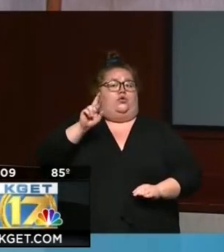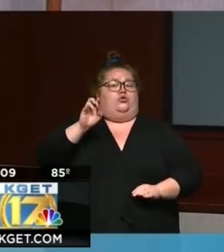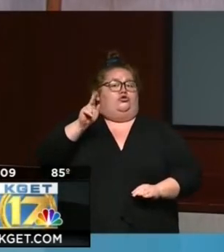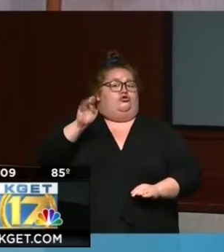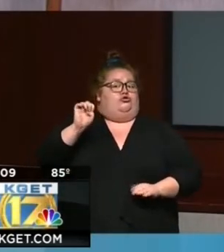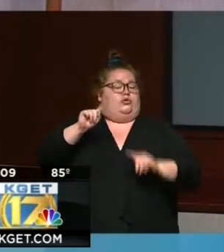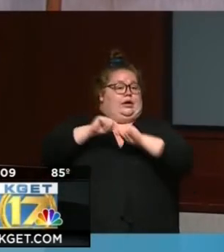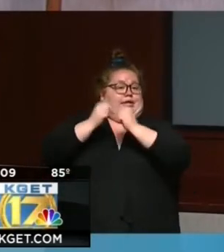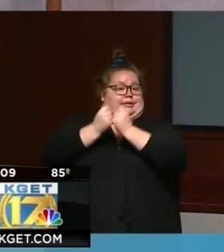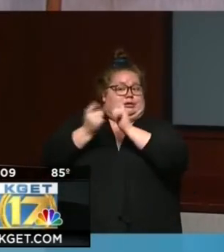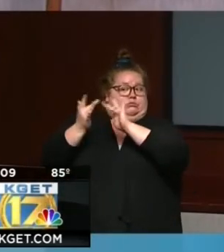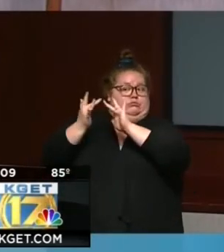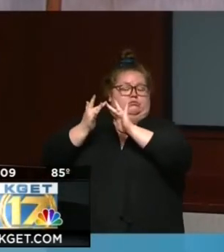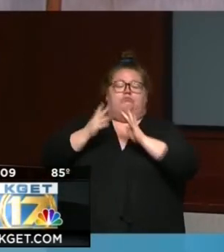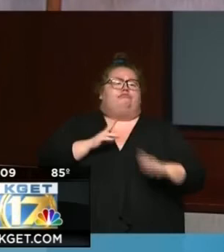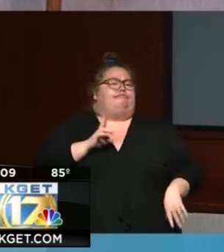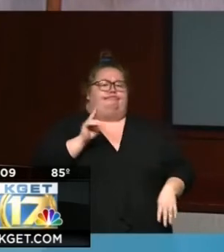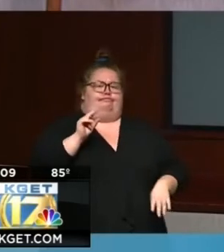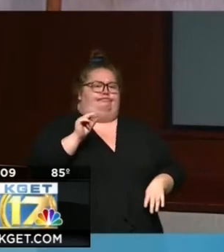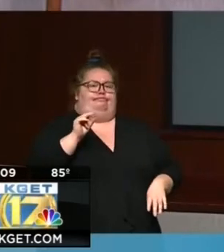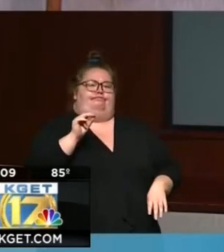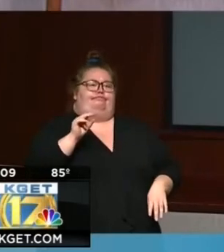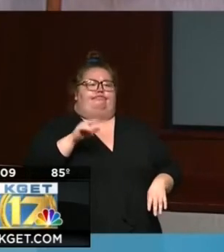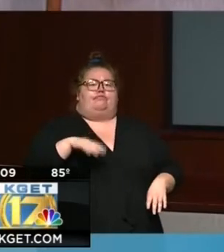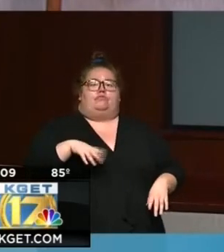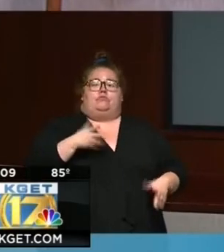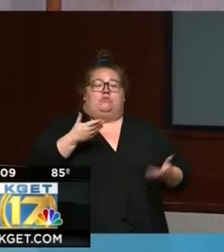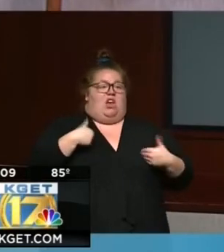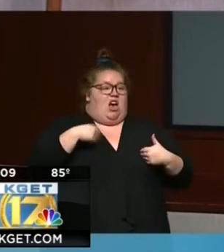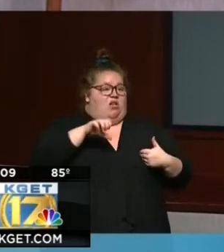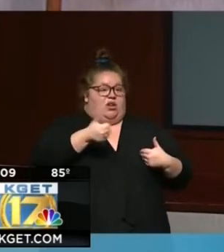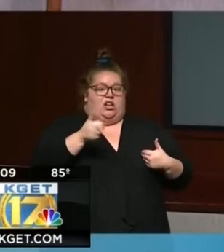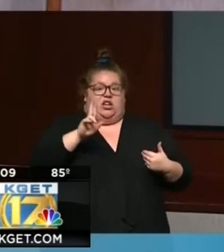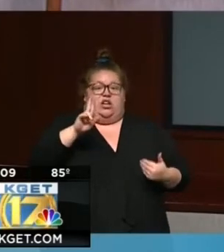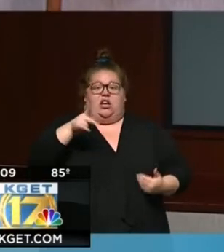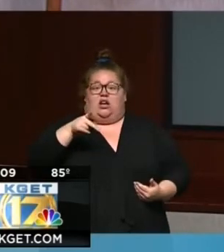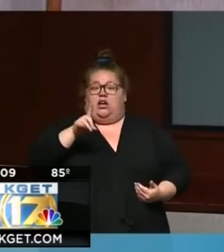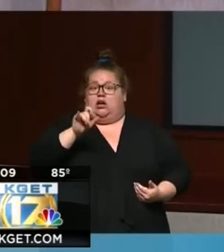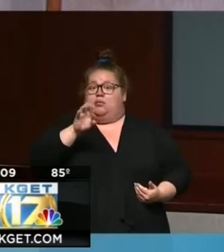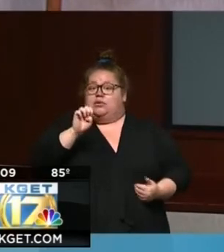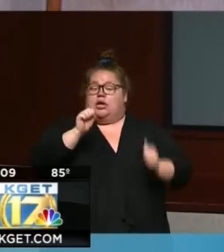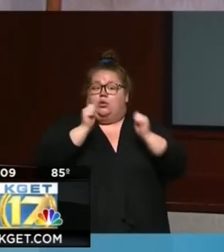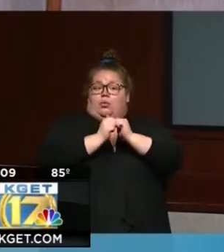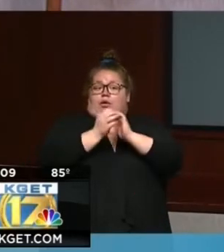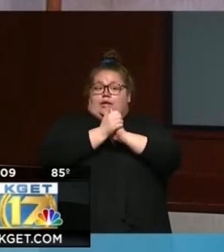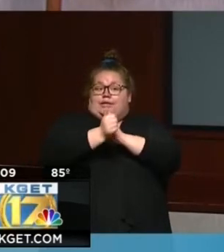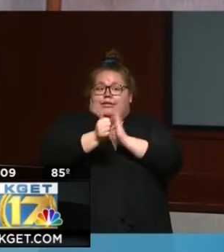CONTACT WITH THE STATE TEAM -- PUBLIC HEALTH? WE HAVE NOT. Reporter: OKAY.